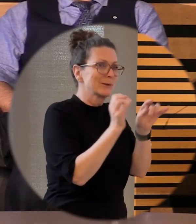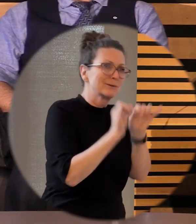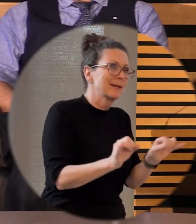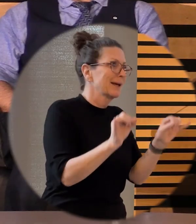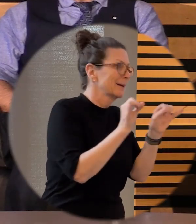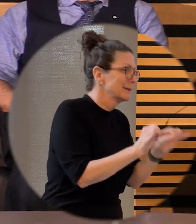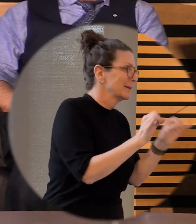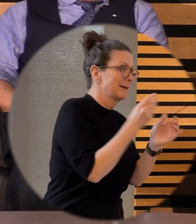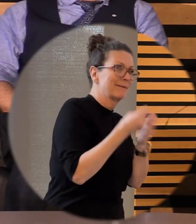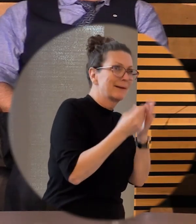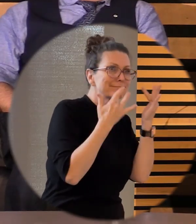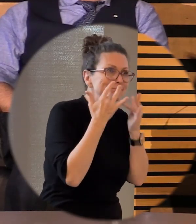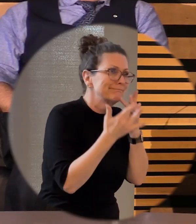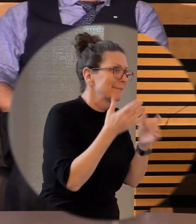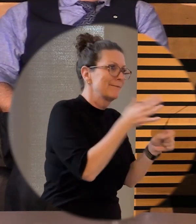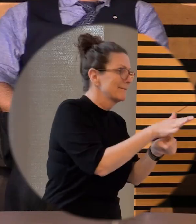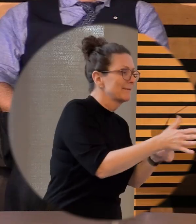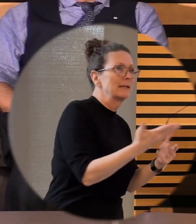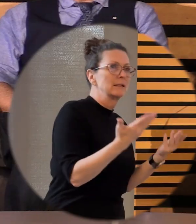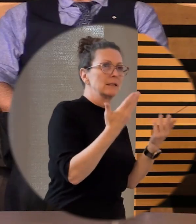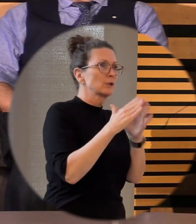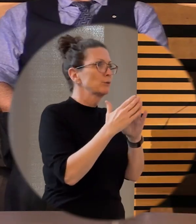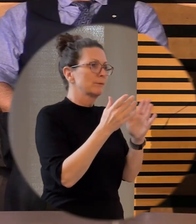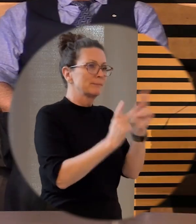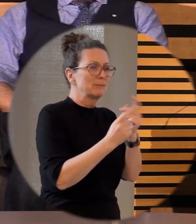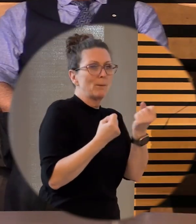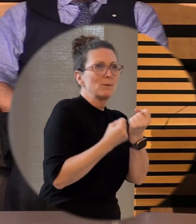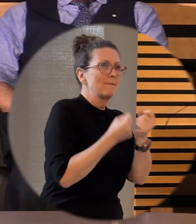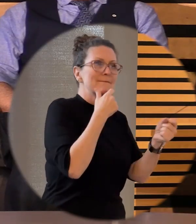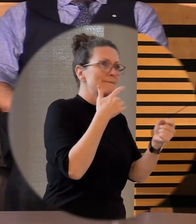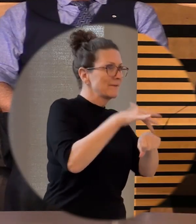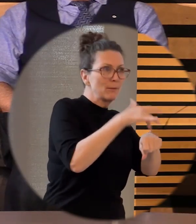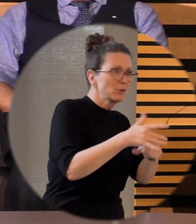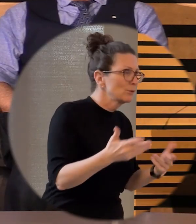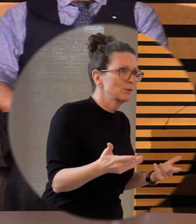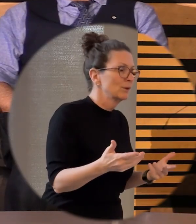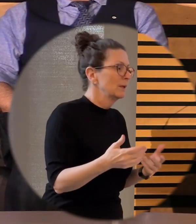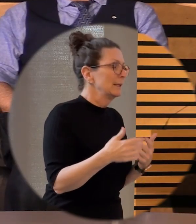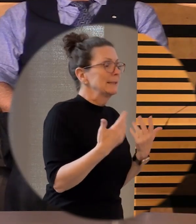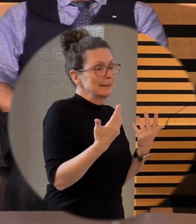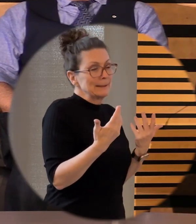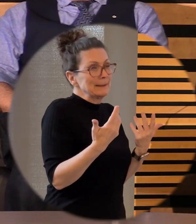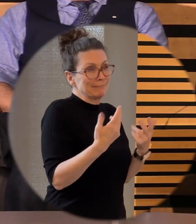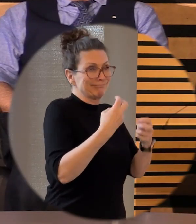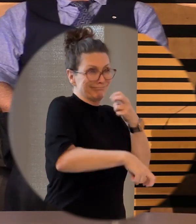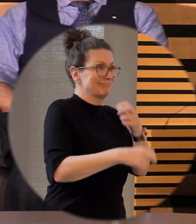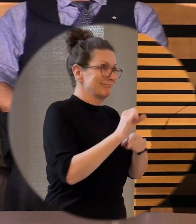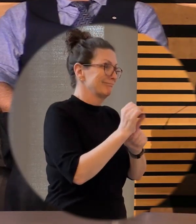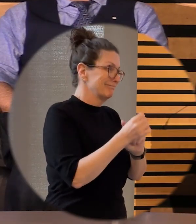is inappropriate. Supports within community is often unavailable. So it's it's a difficult